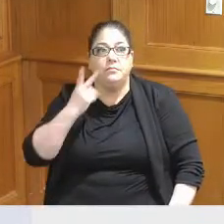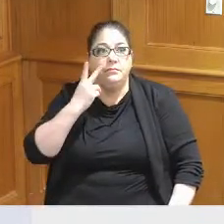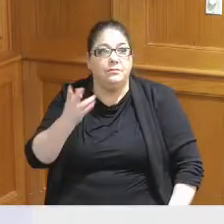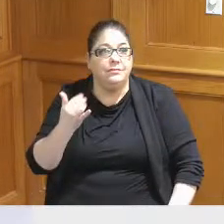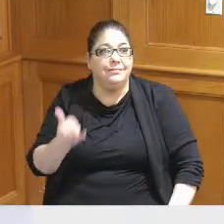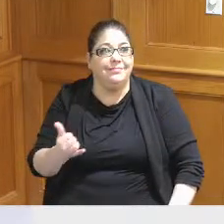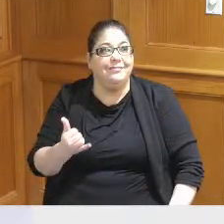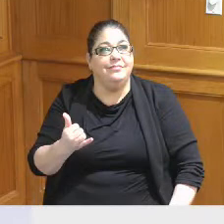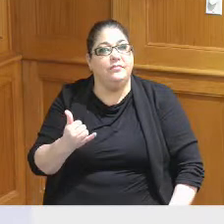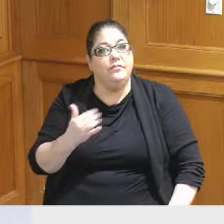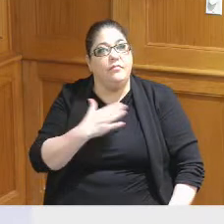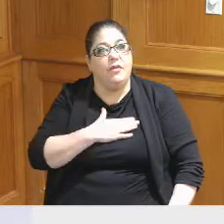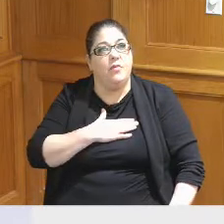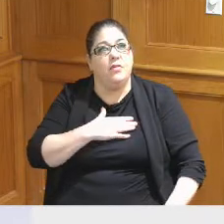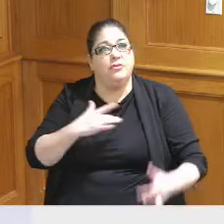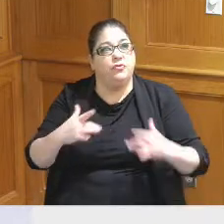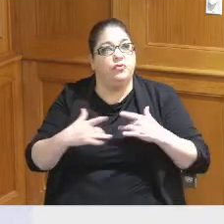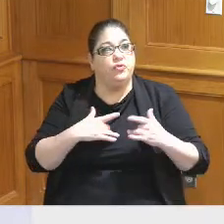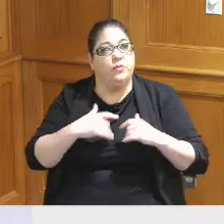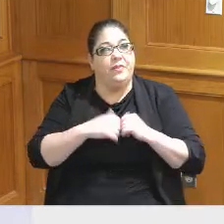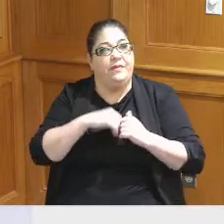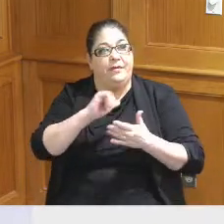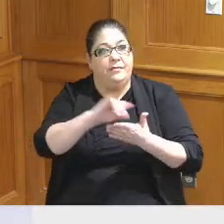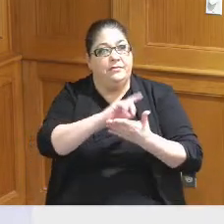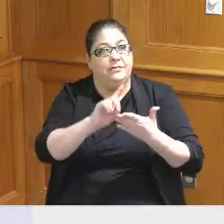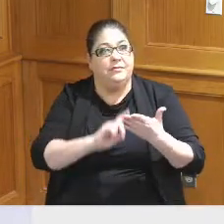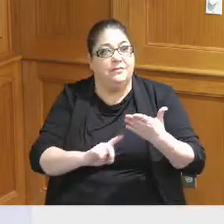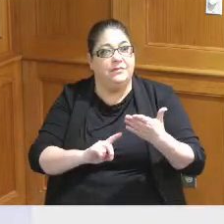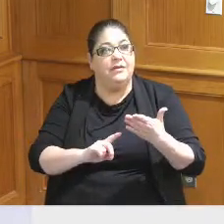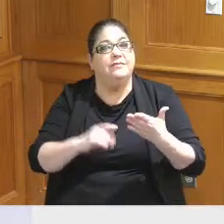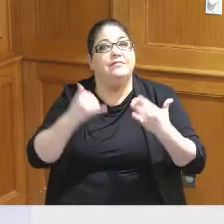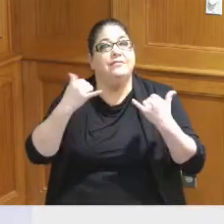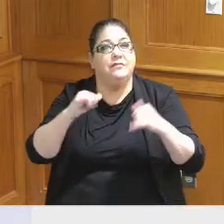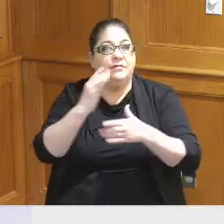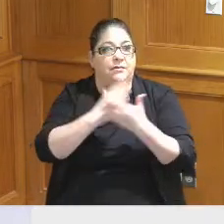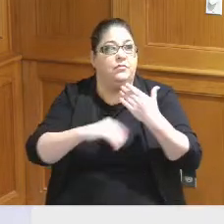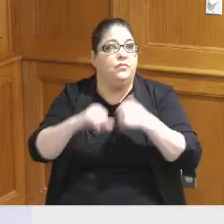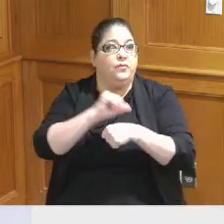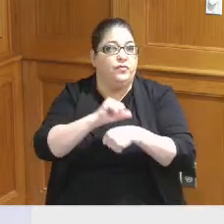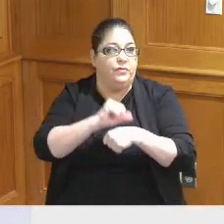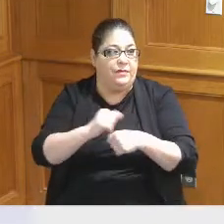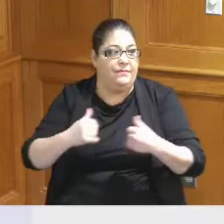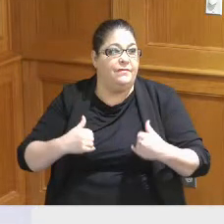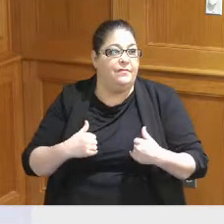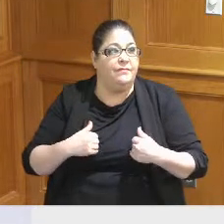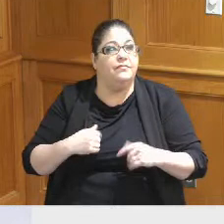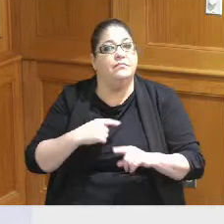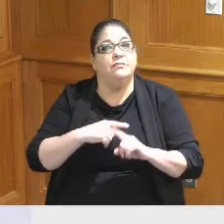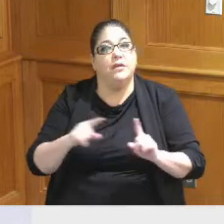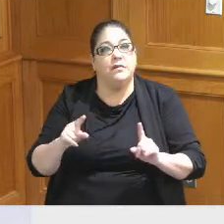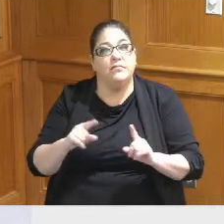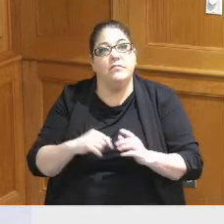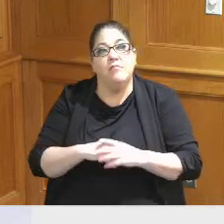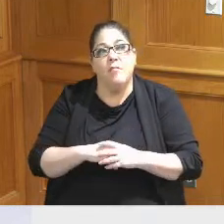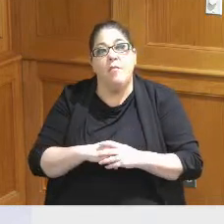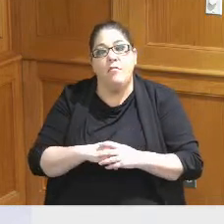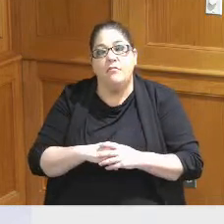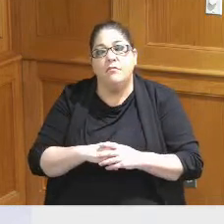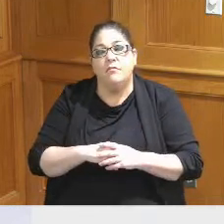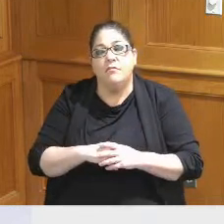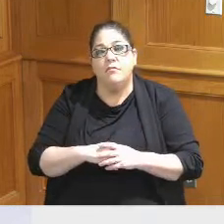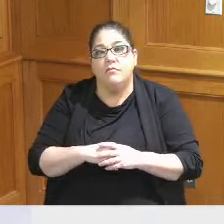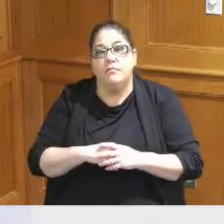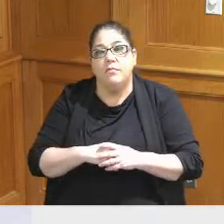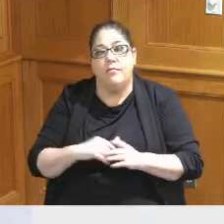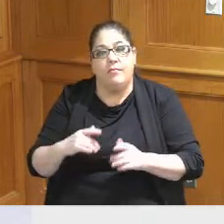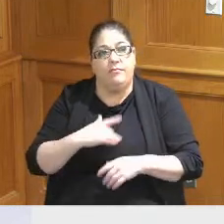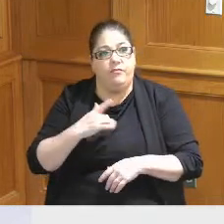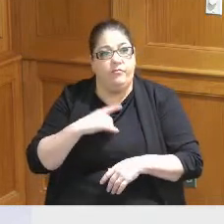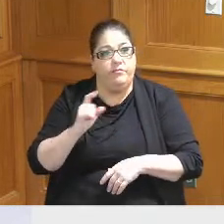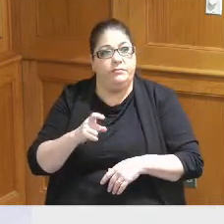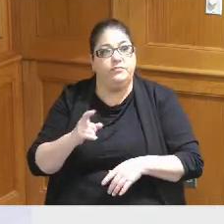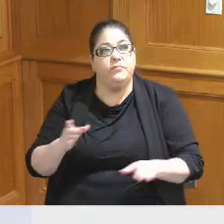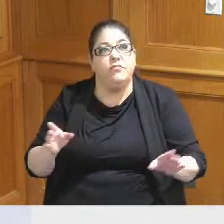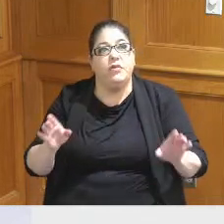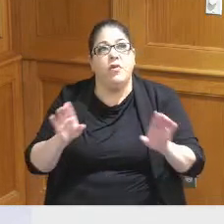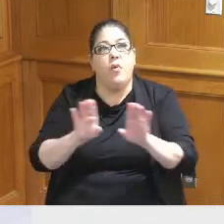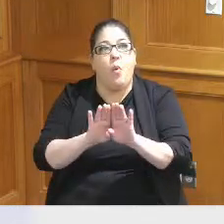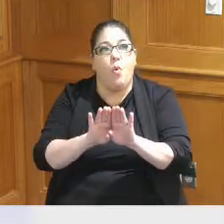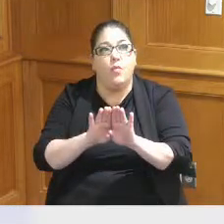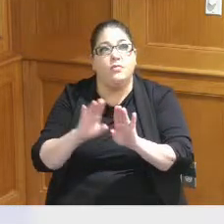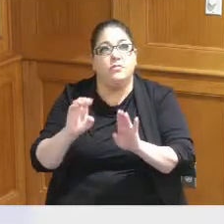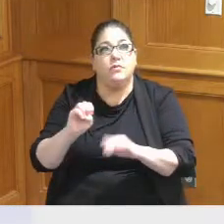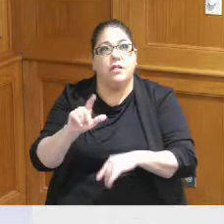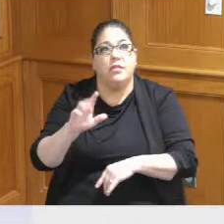this design and we've still got work to do on this but we would propose closing Elm Street between